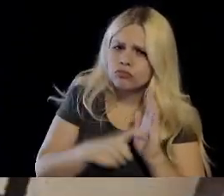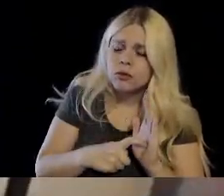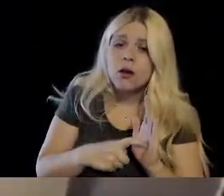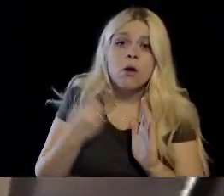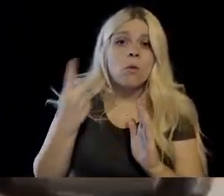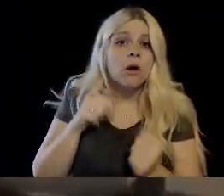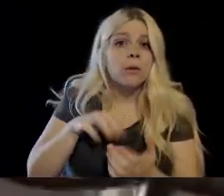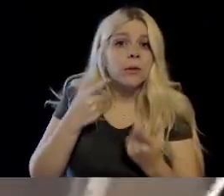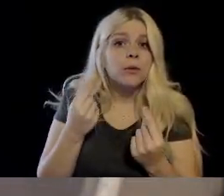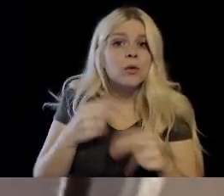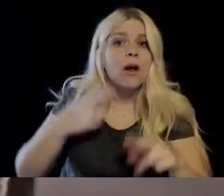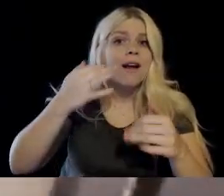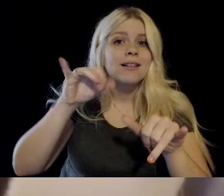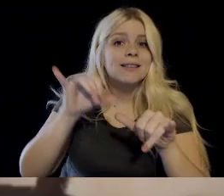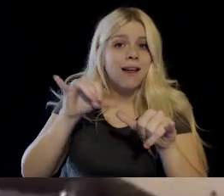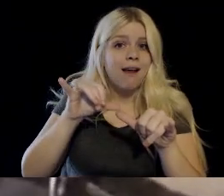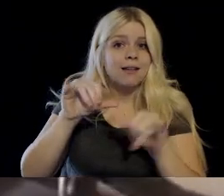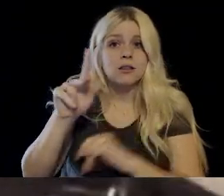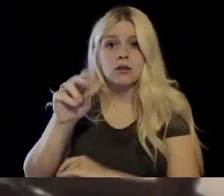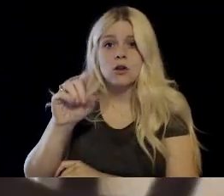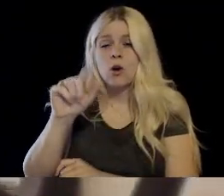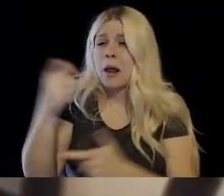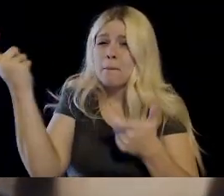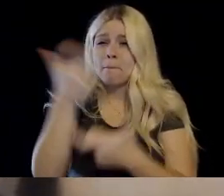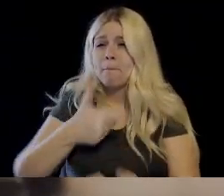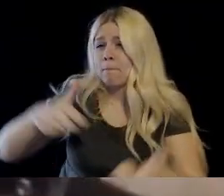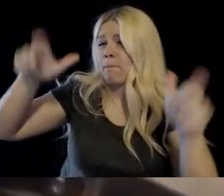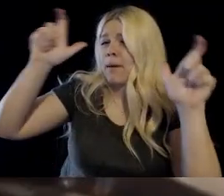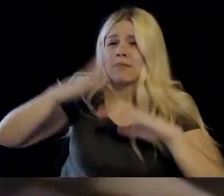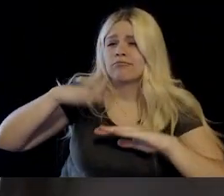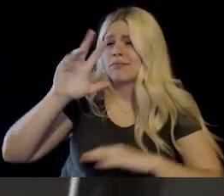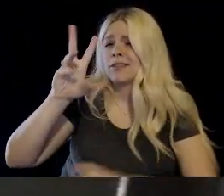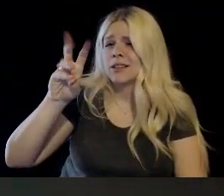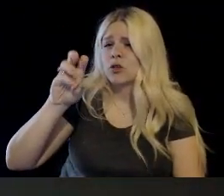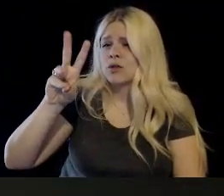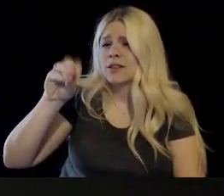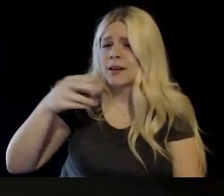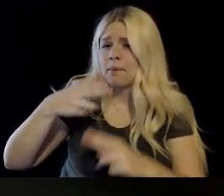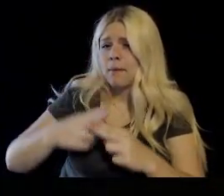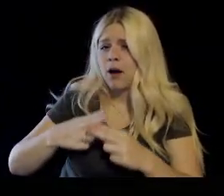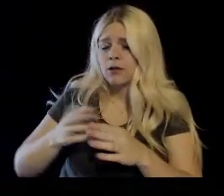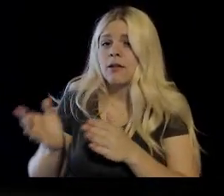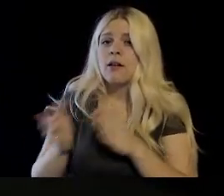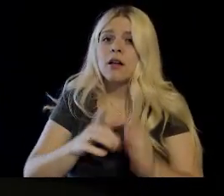Joanne: The next one down (LouLou) she is like... almost 500 pounds right now.